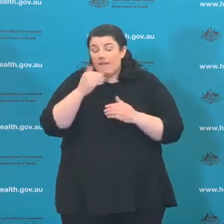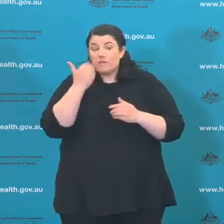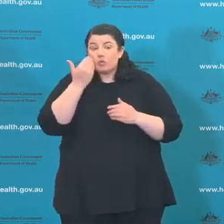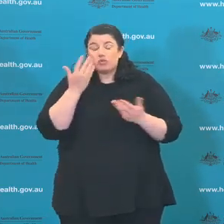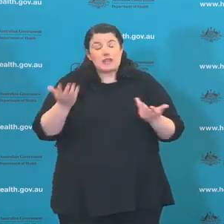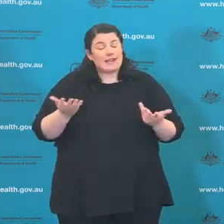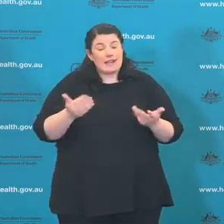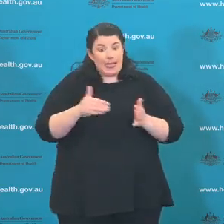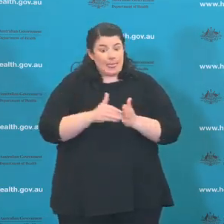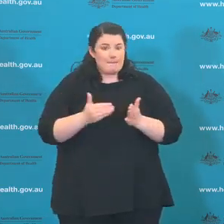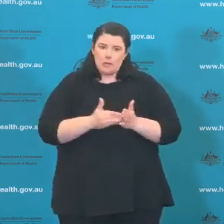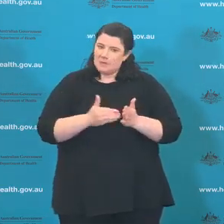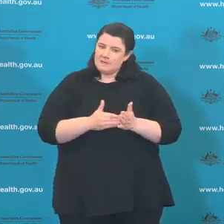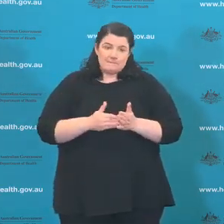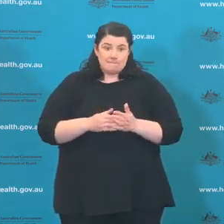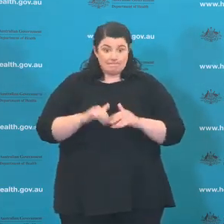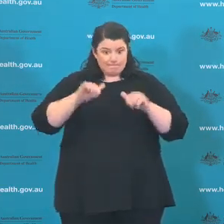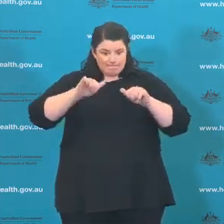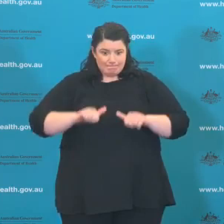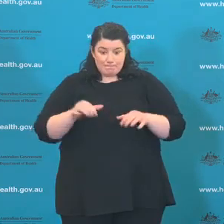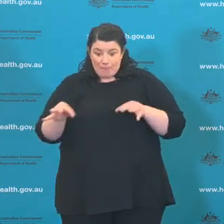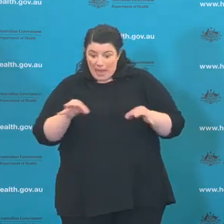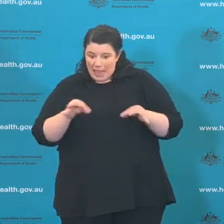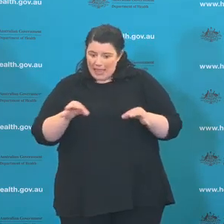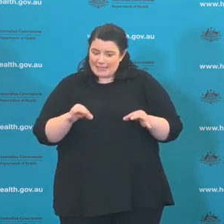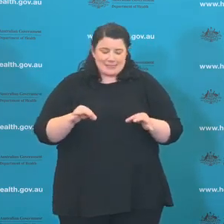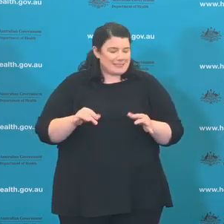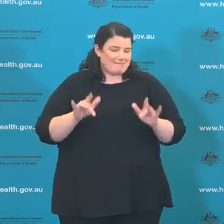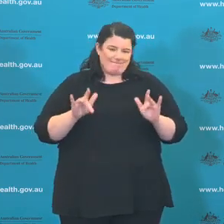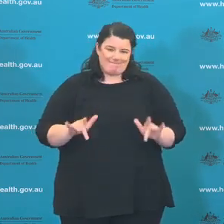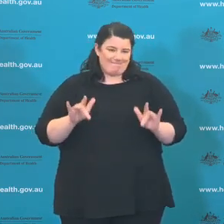point in time I'm not aware of any plans of any firm dates for when there would